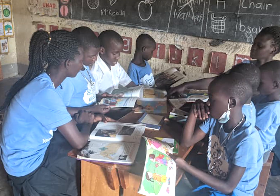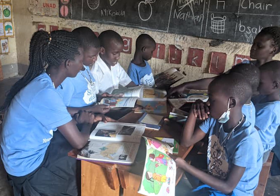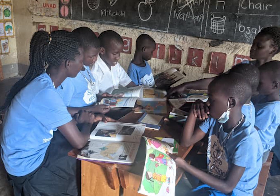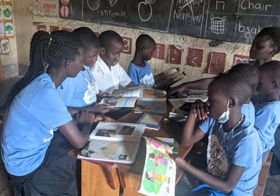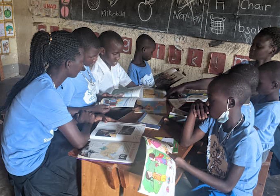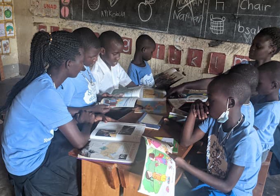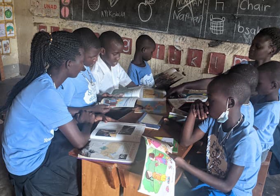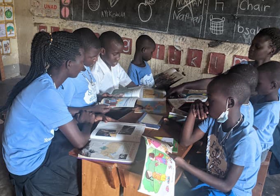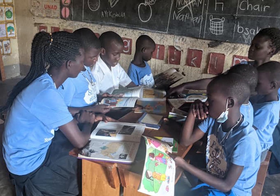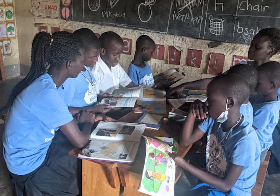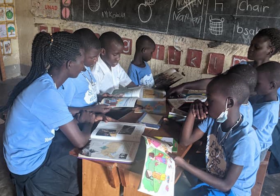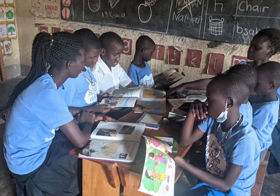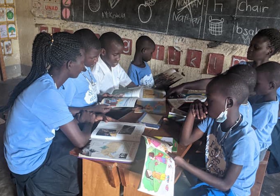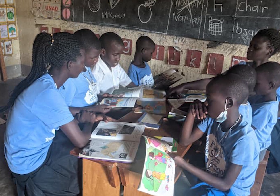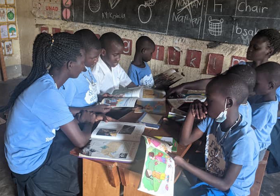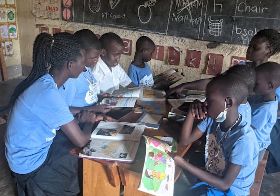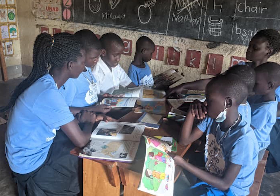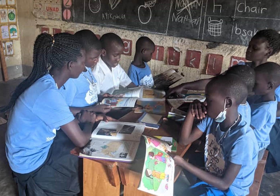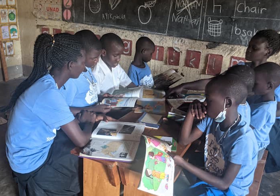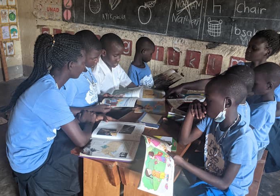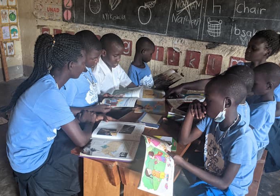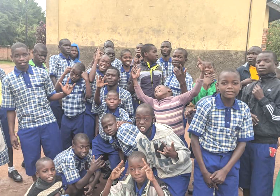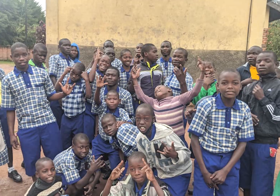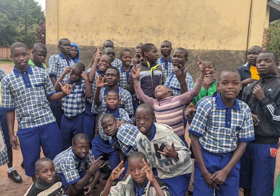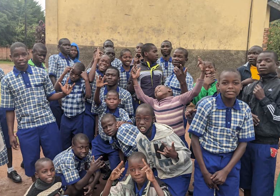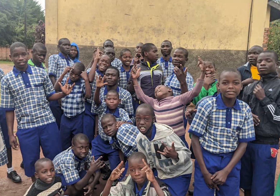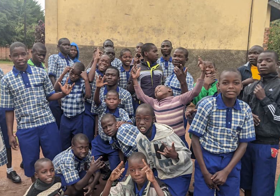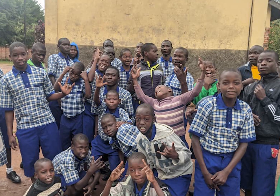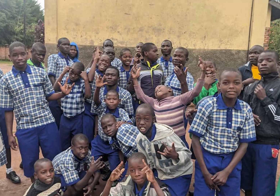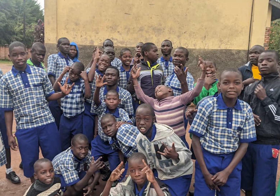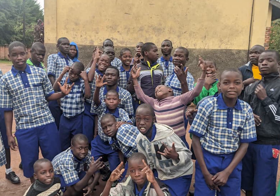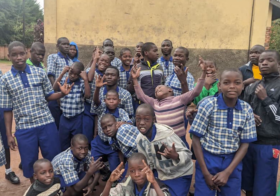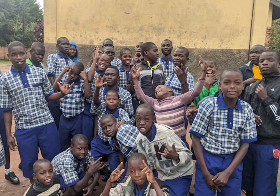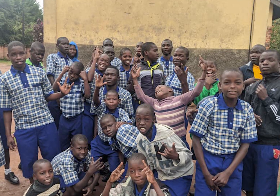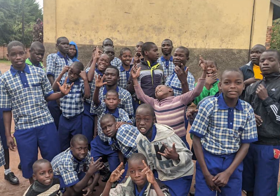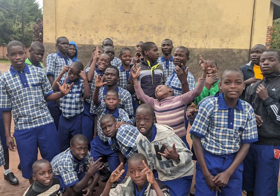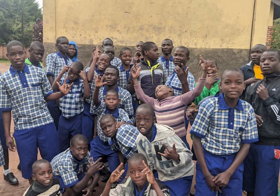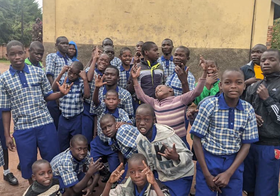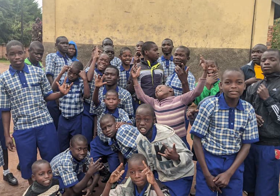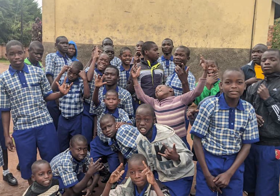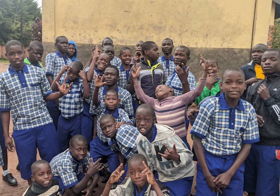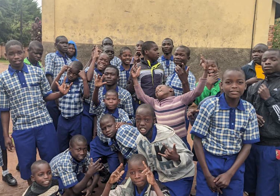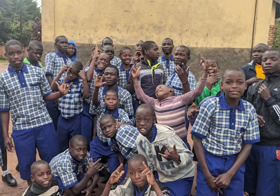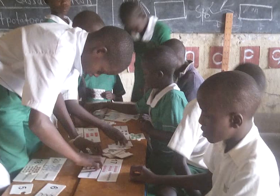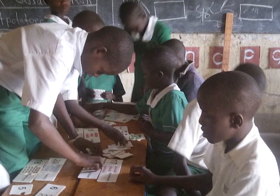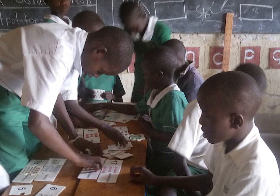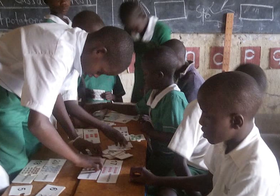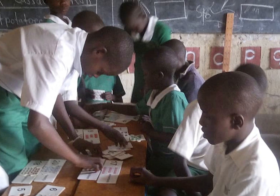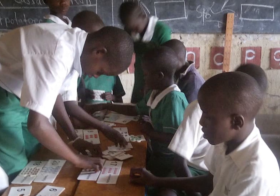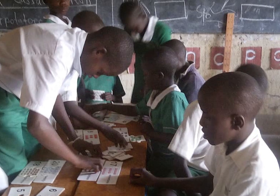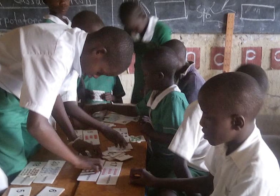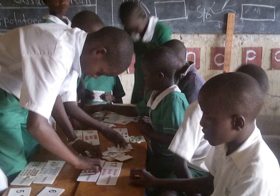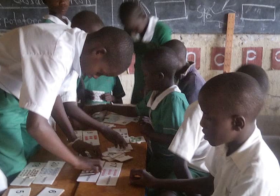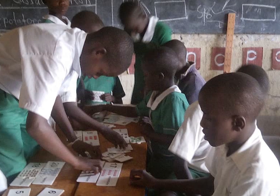and their siblings are at their schools and they're left there alone. And so they're more bad things can happen to